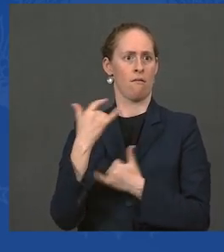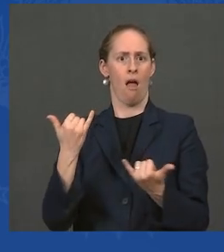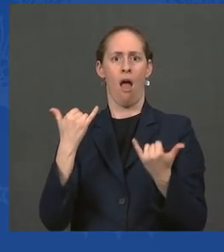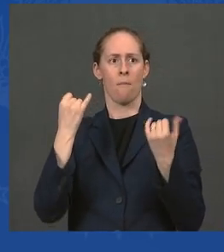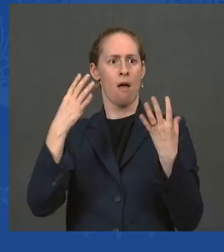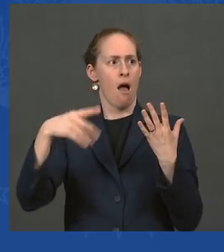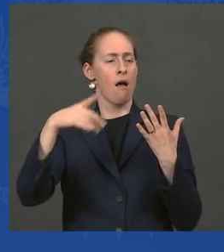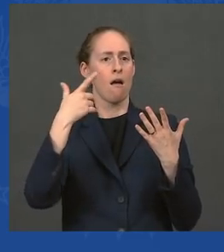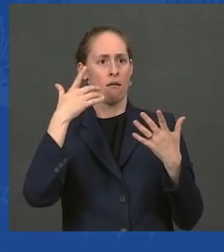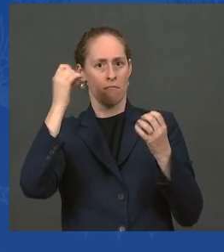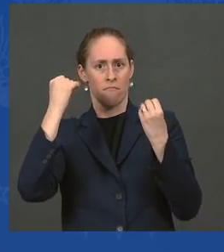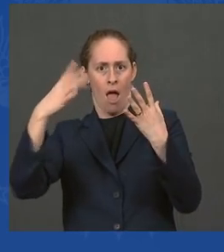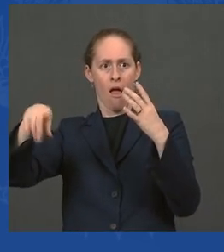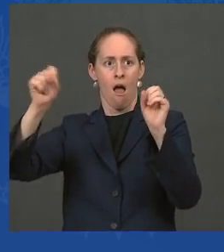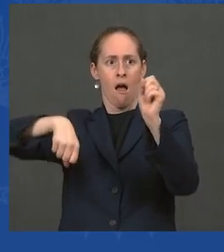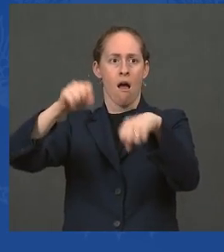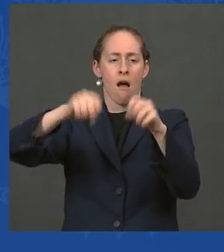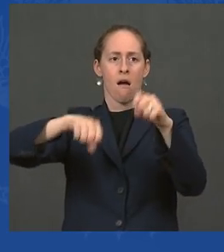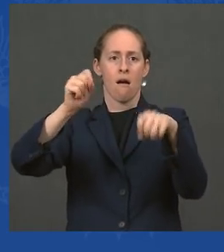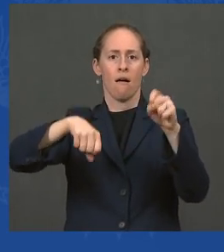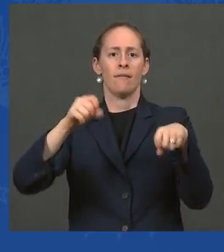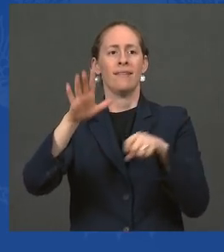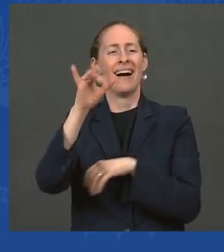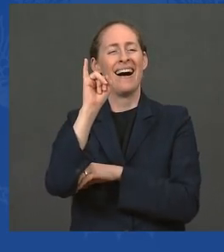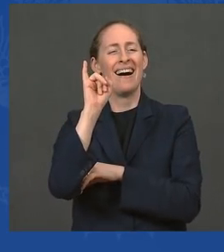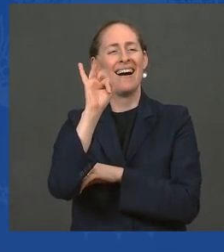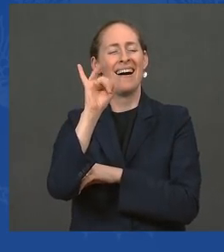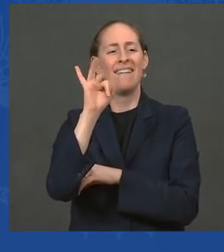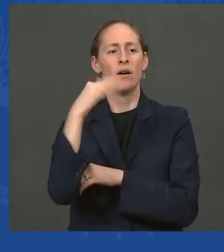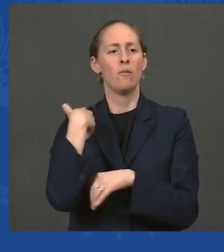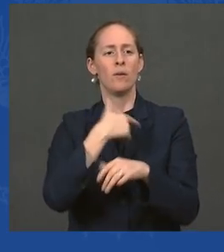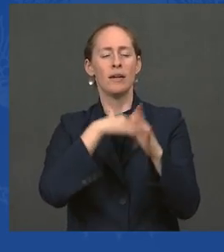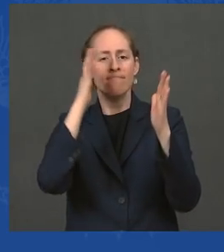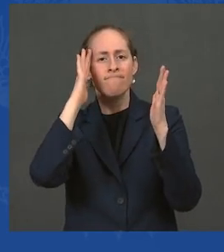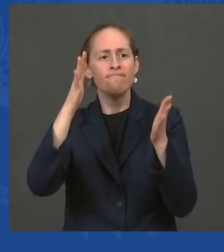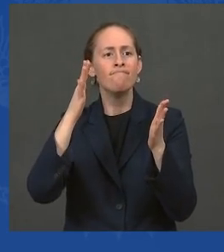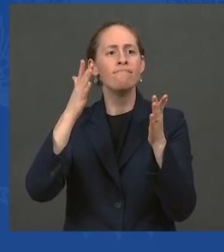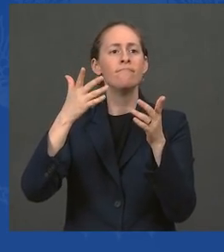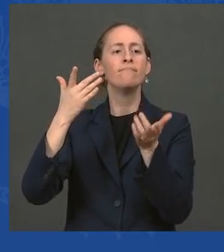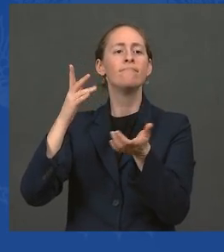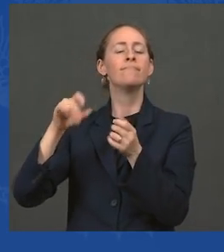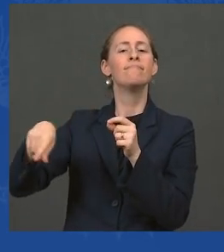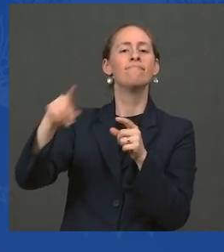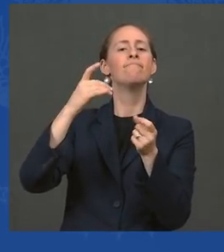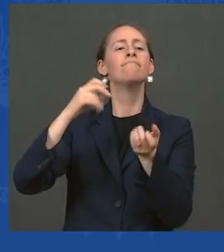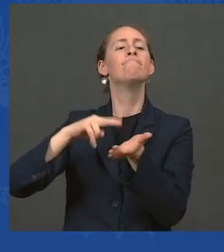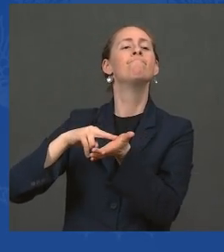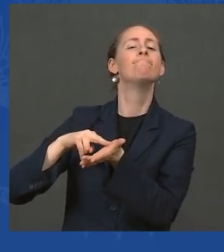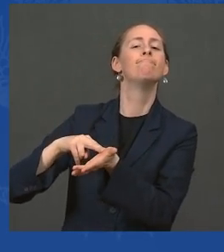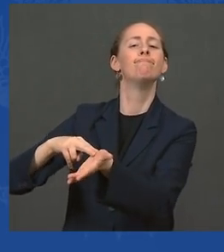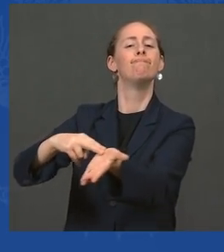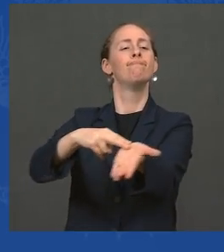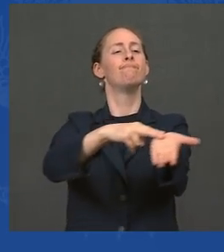When you do this individual polling data, this is extremely popular because we all feel that obligation to our parents.